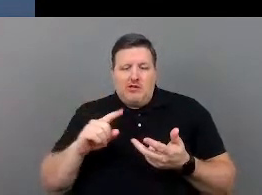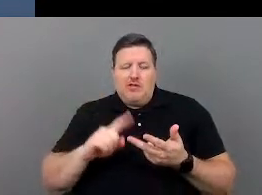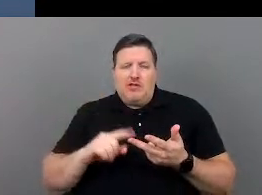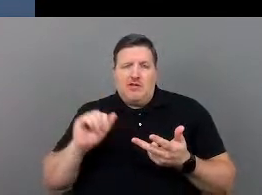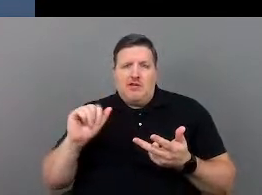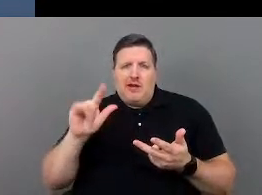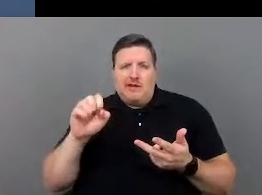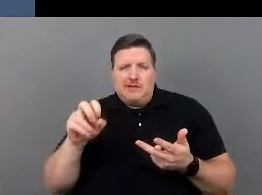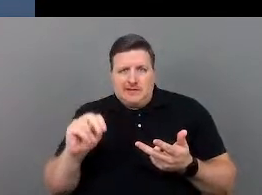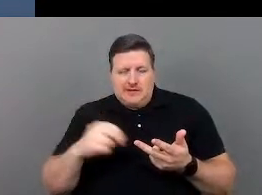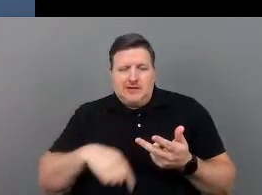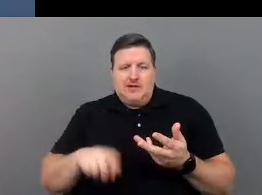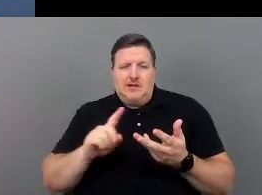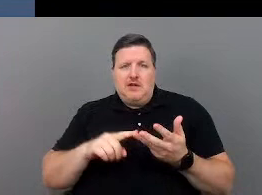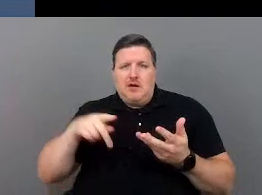PAUL CANTRELL AND THERESA PLETTON.